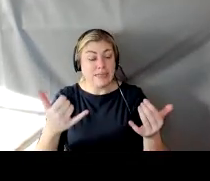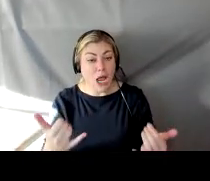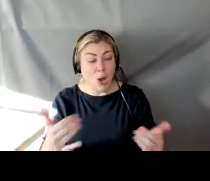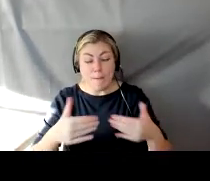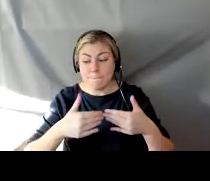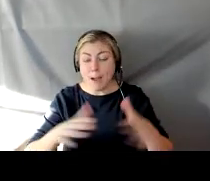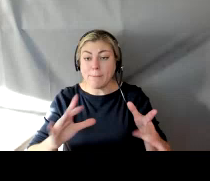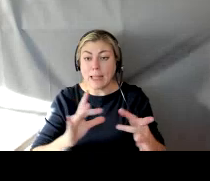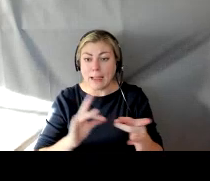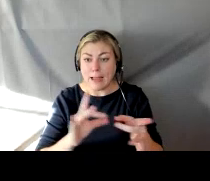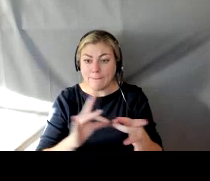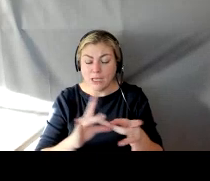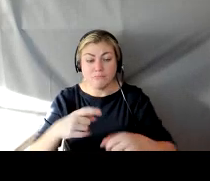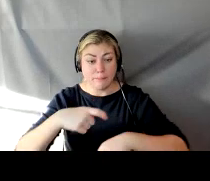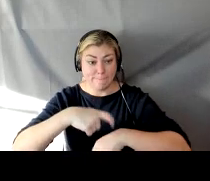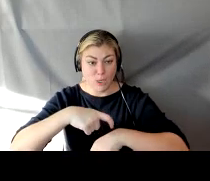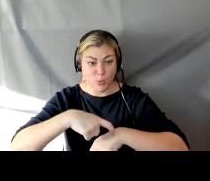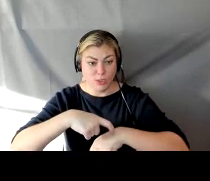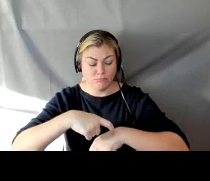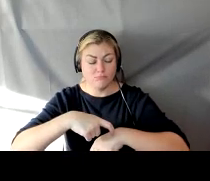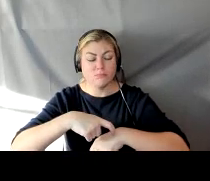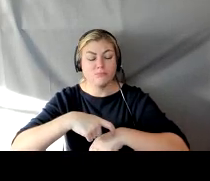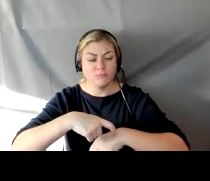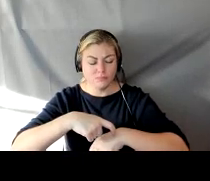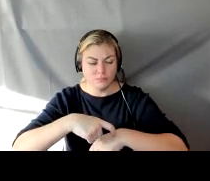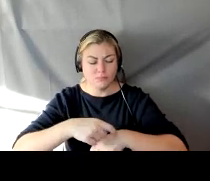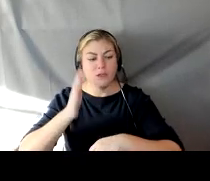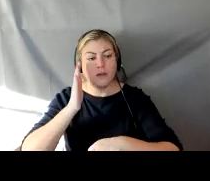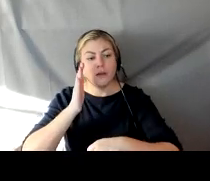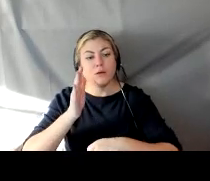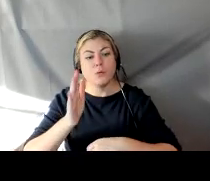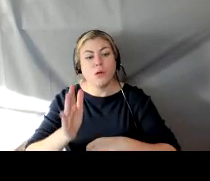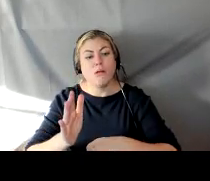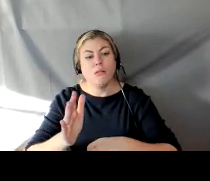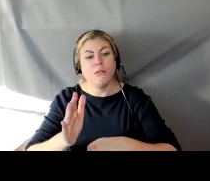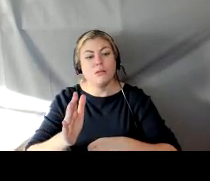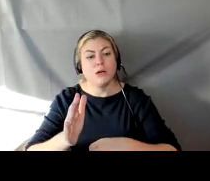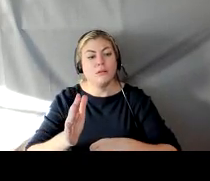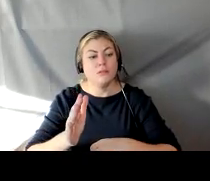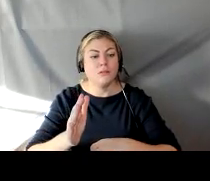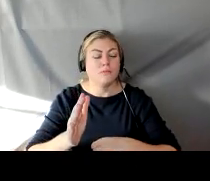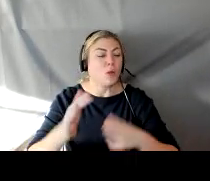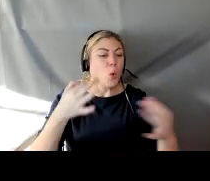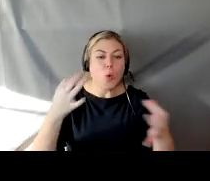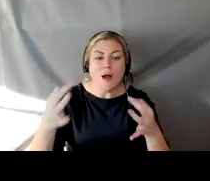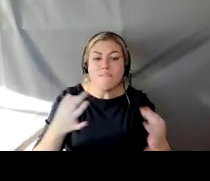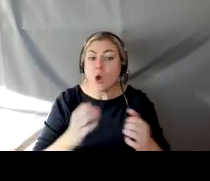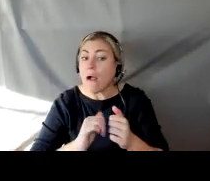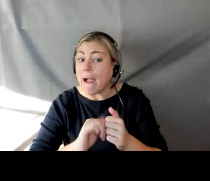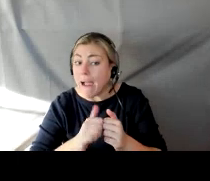I'll, we'll go over how you can comment on the project website here in a minute.